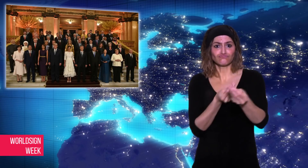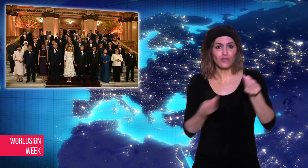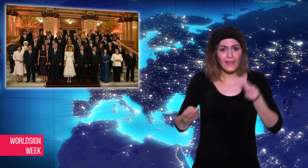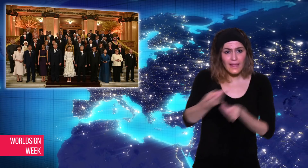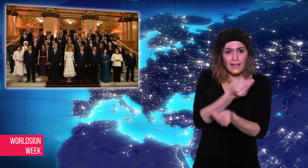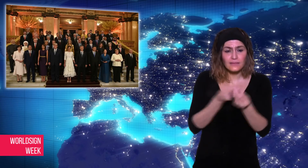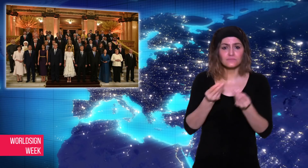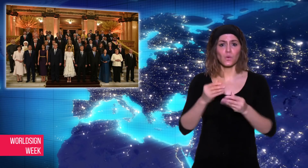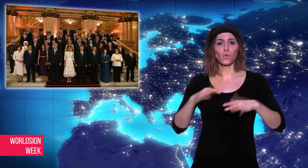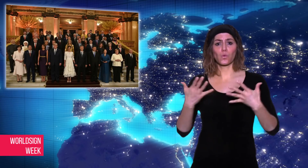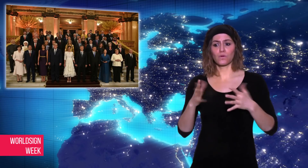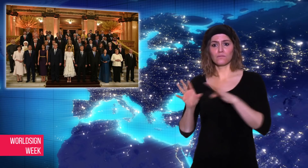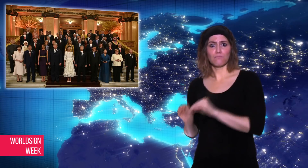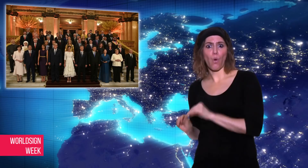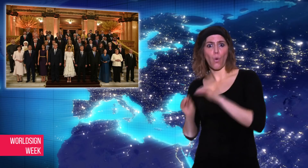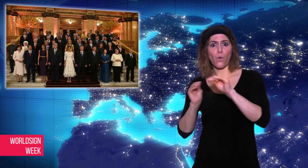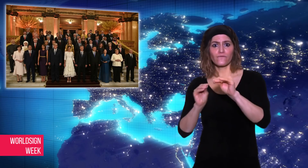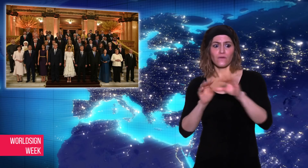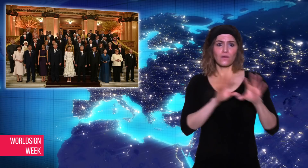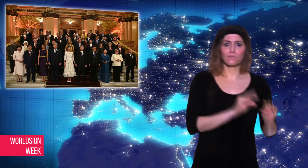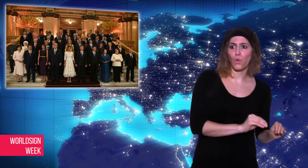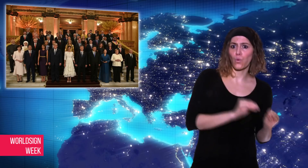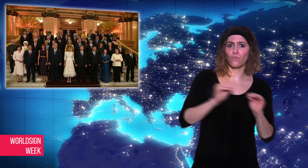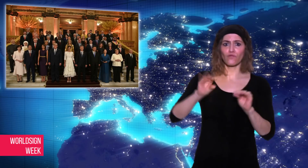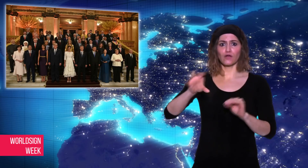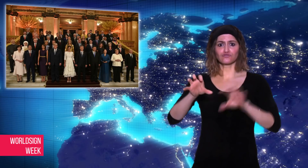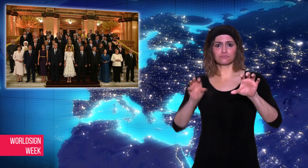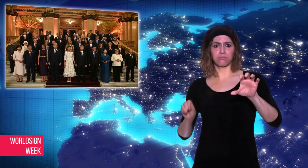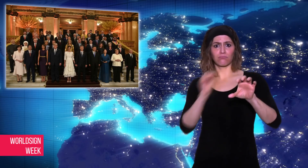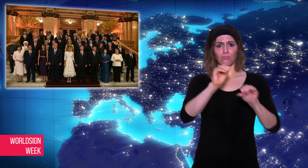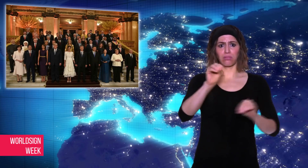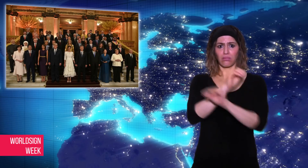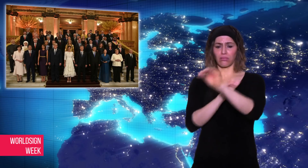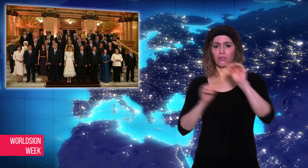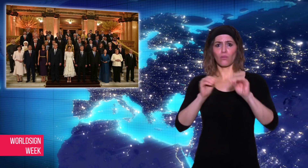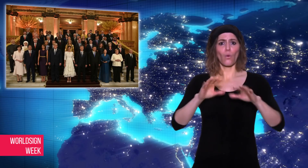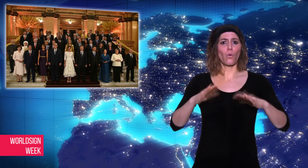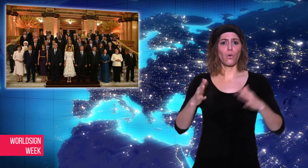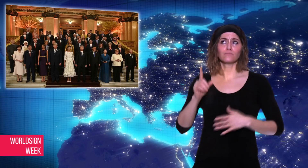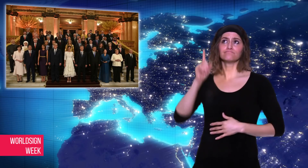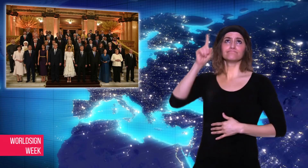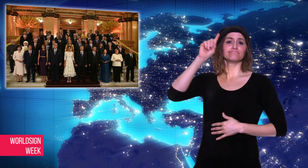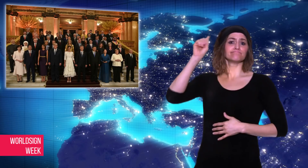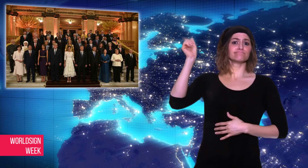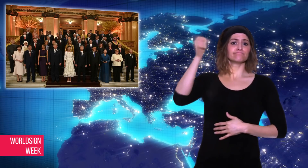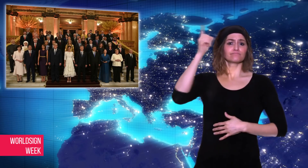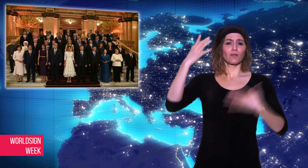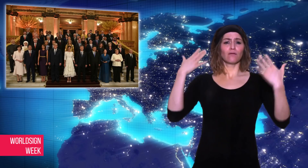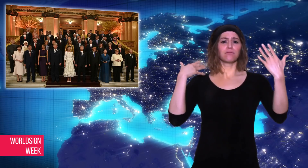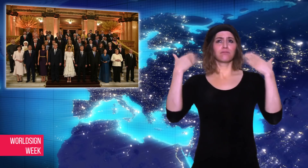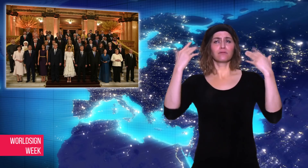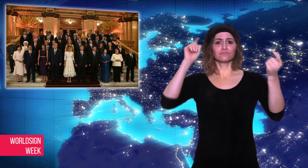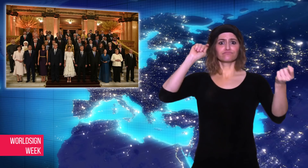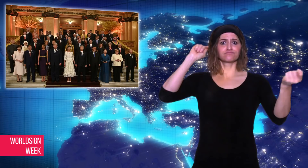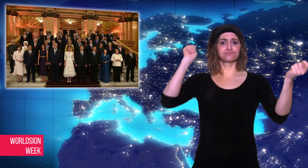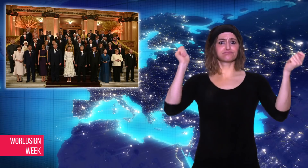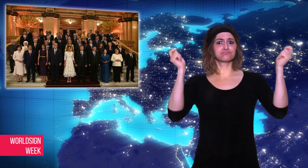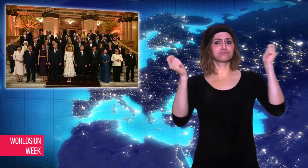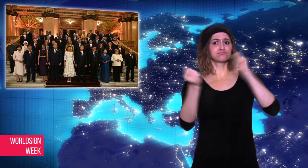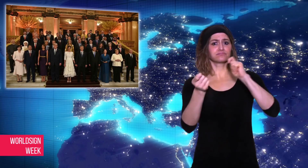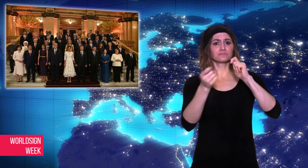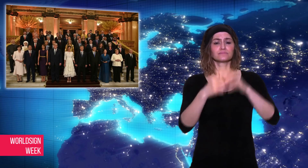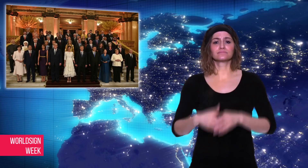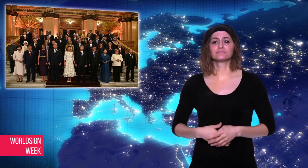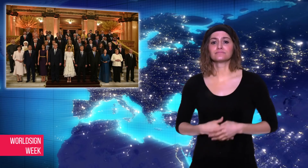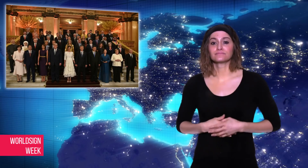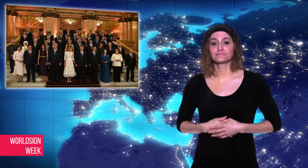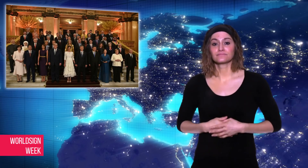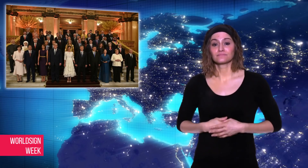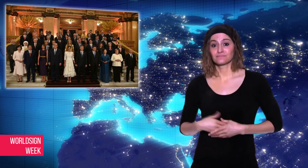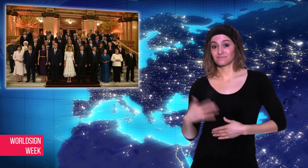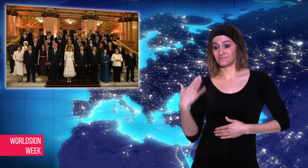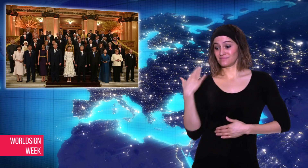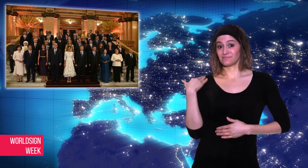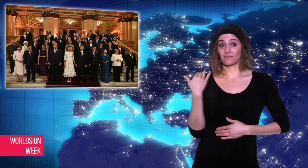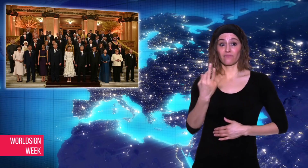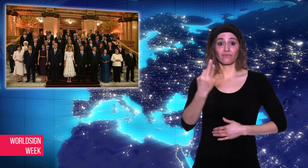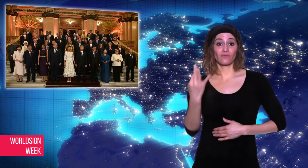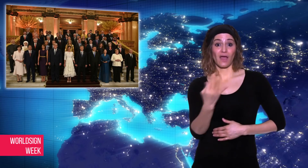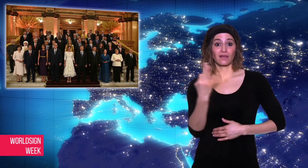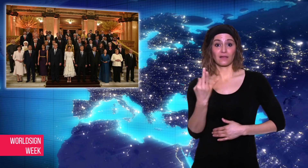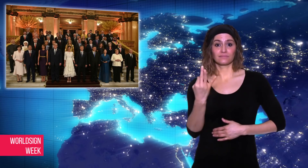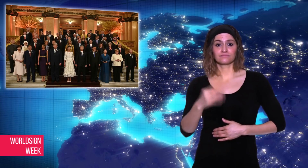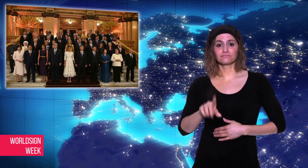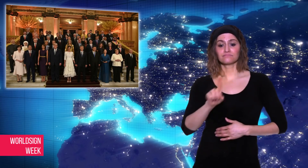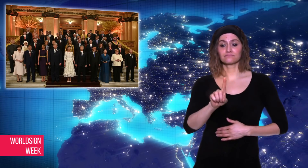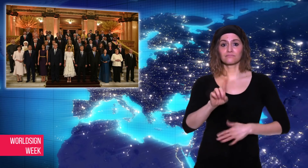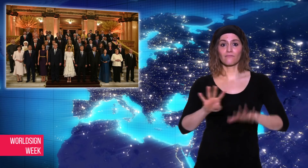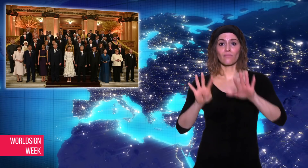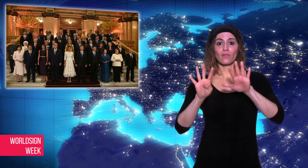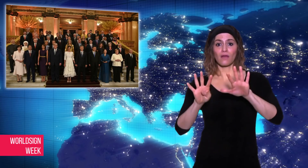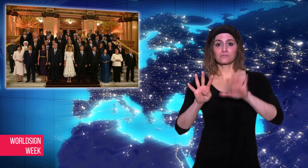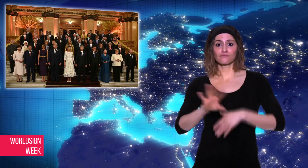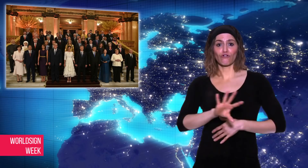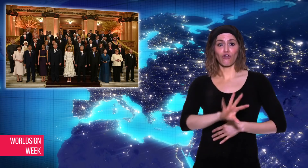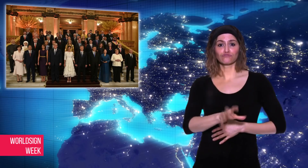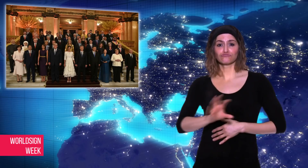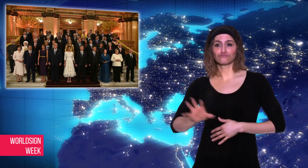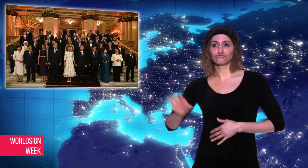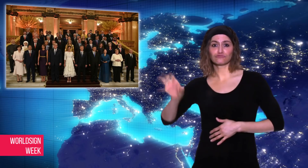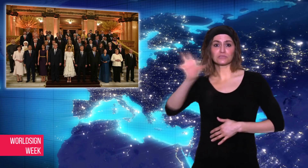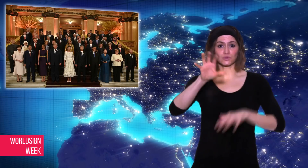Last Friday, the leaders of nineteen countries and the European Union